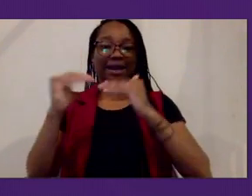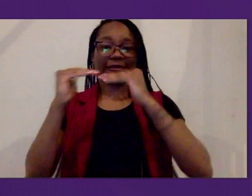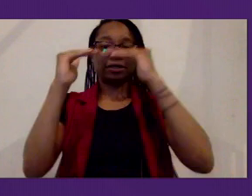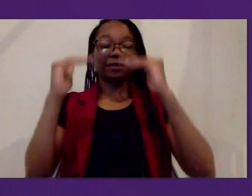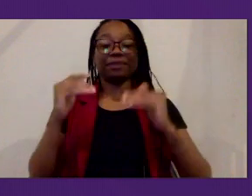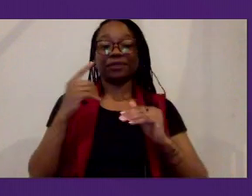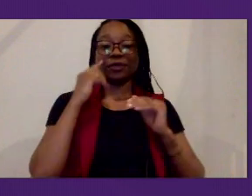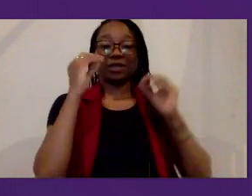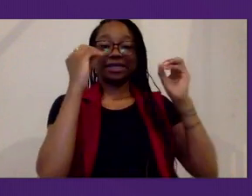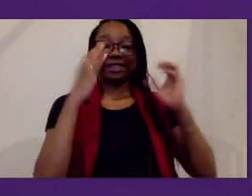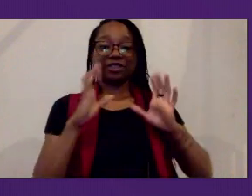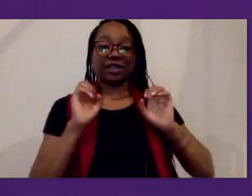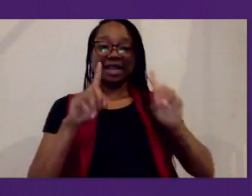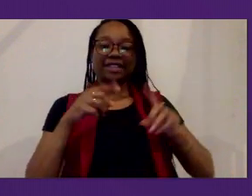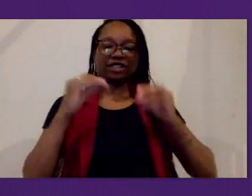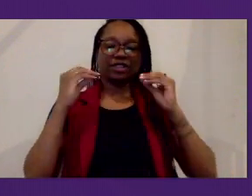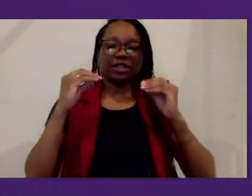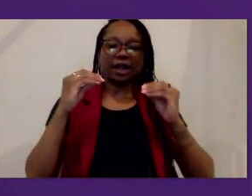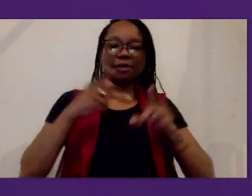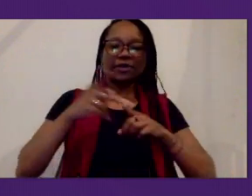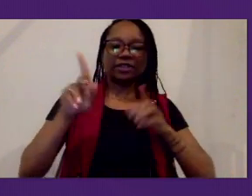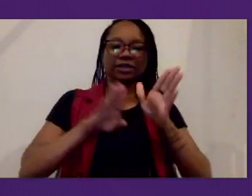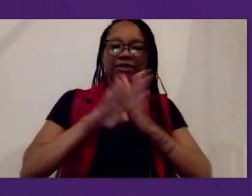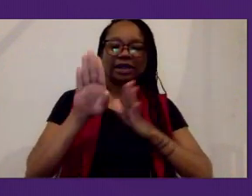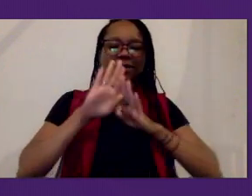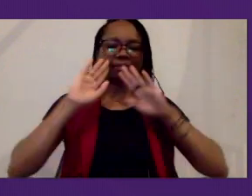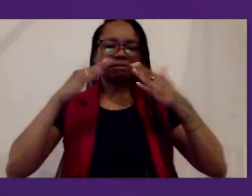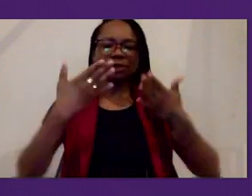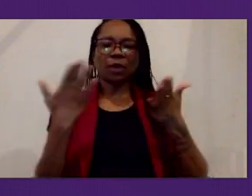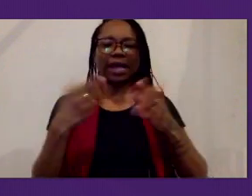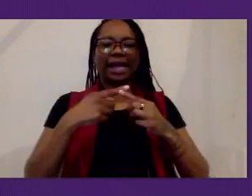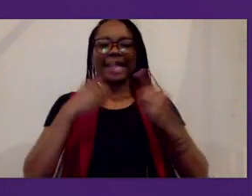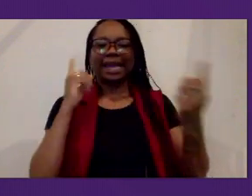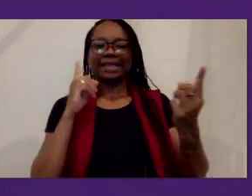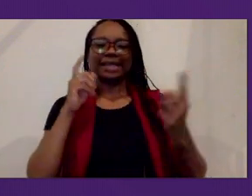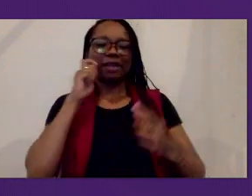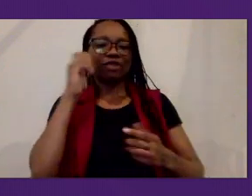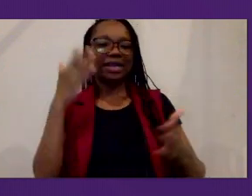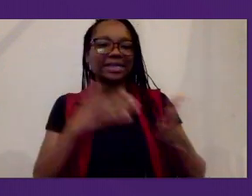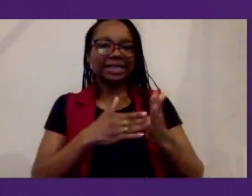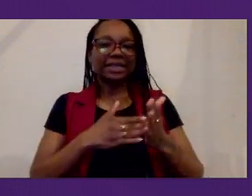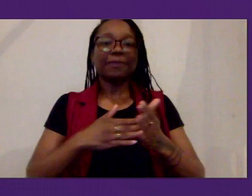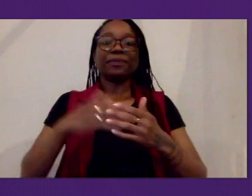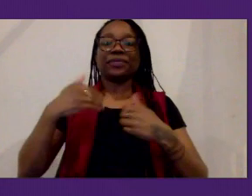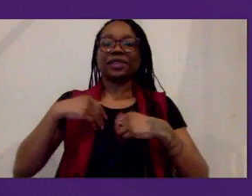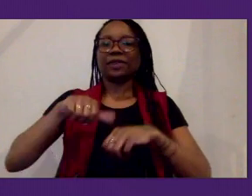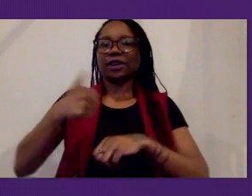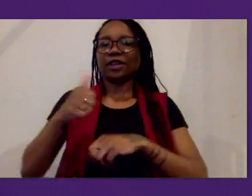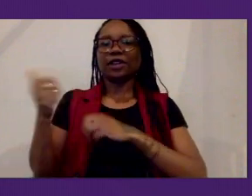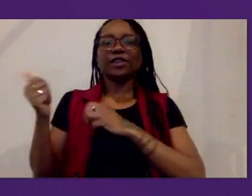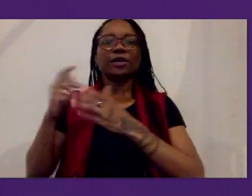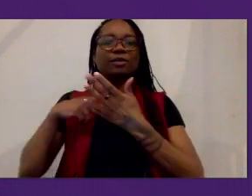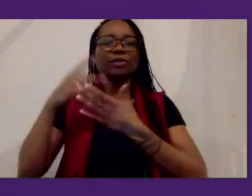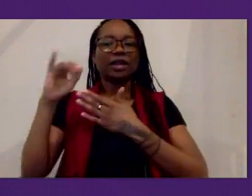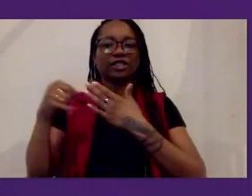development, centering anti-racism, Harvard Project Zero ideas and museum resources. She